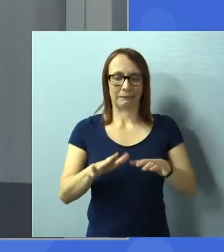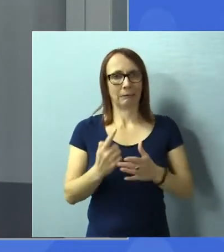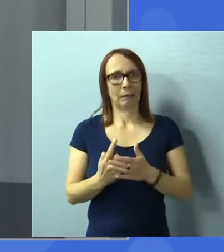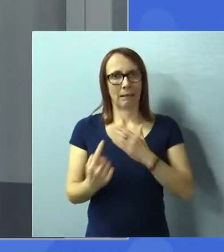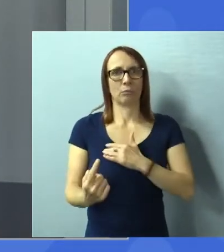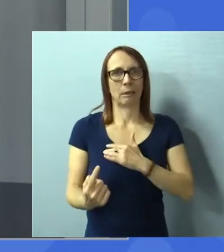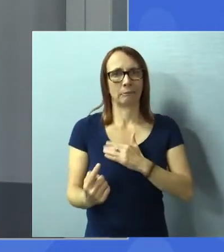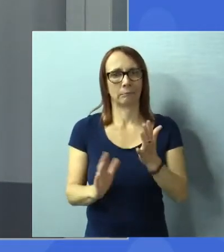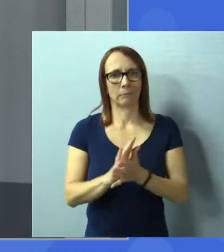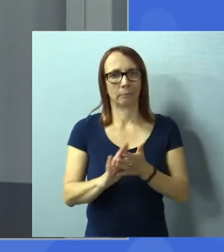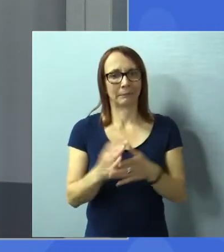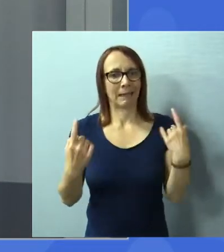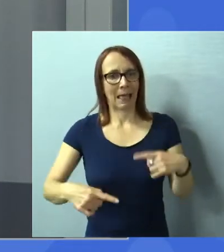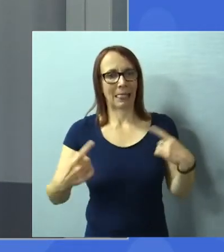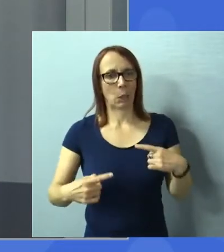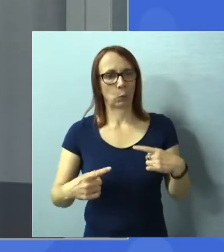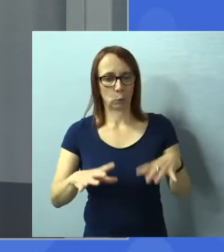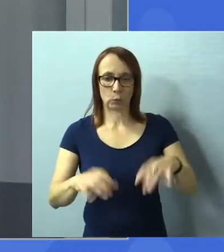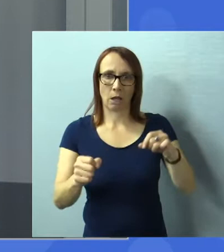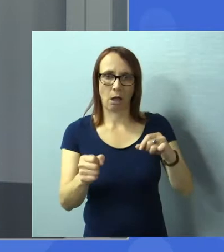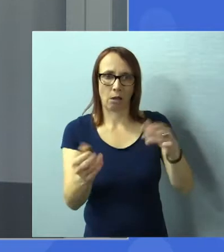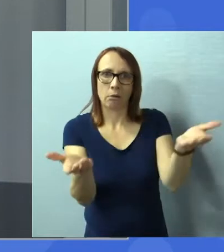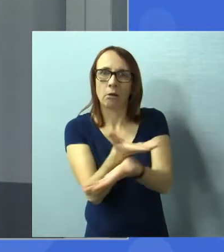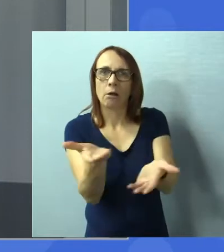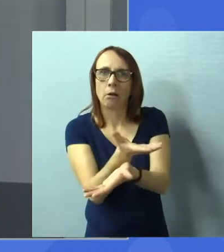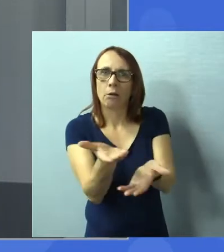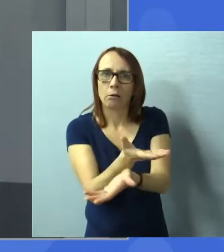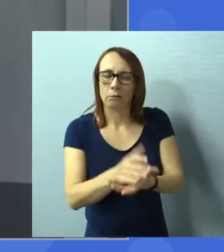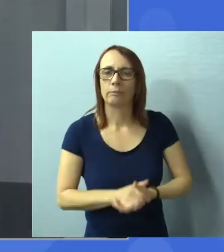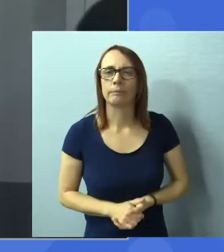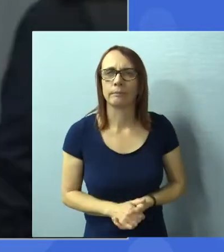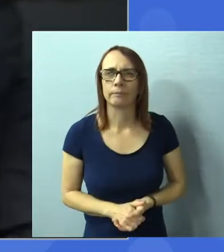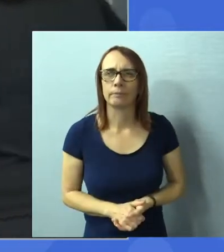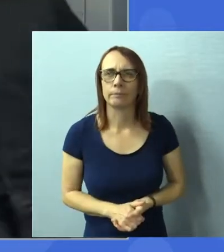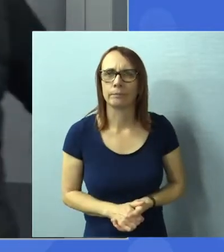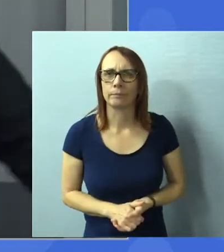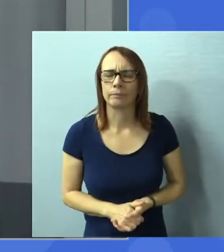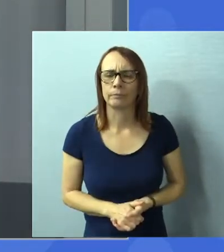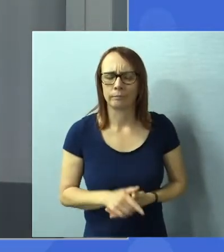does that make some kind of sense so what does that transaction period means